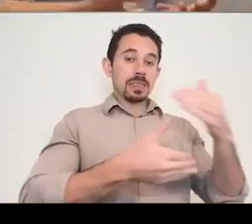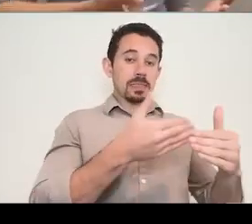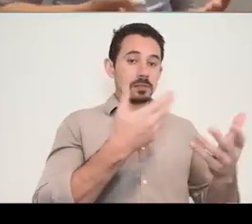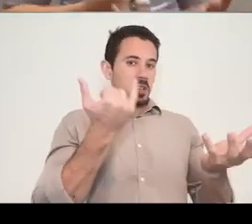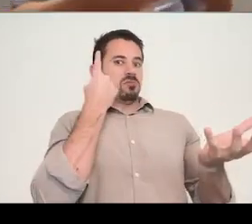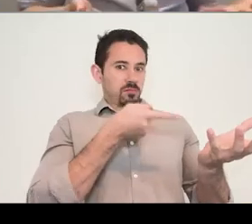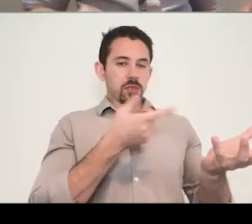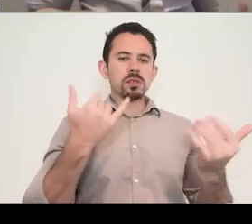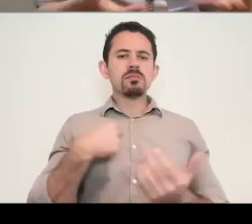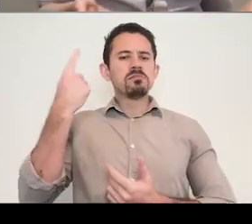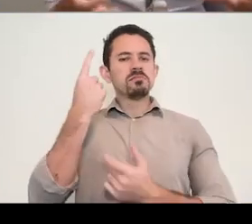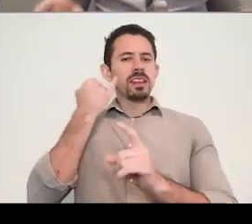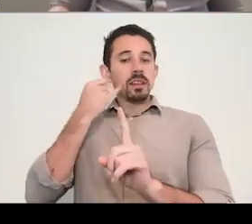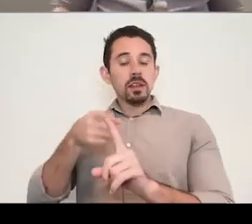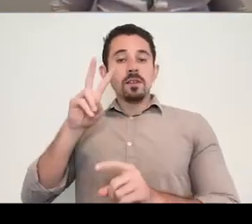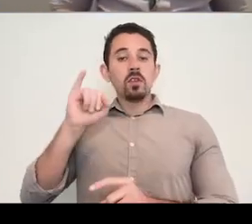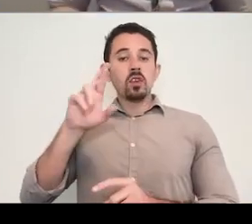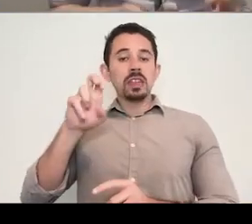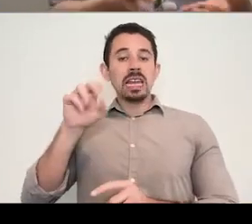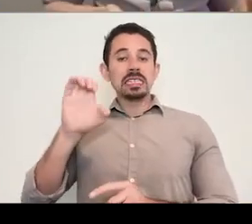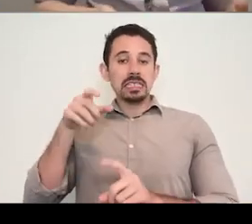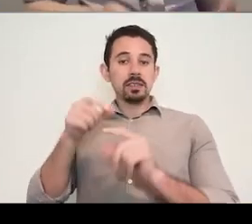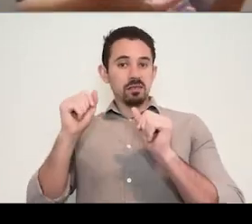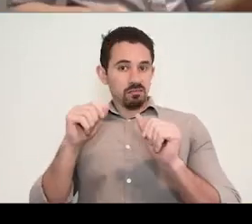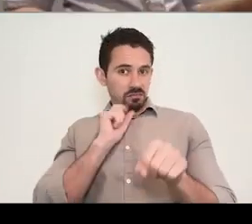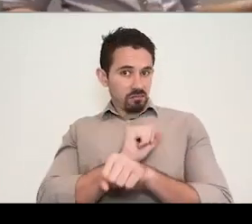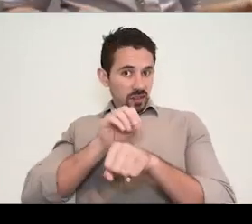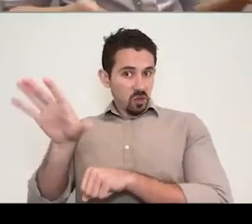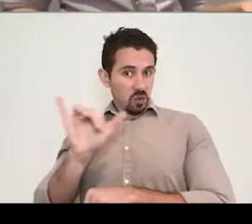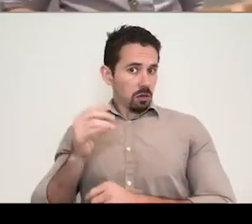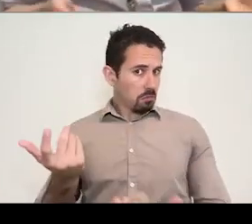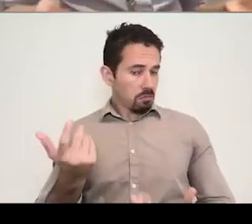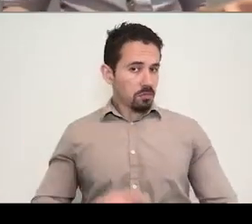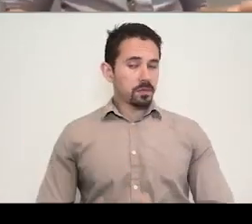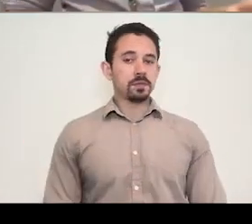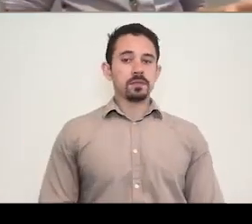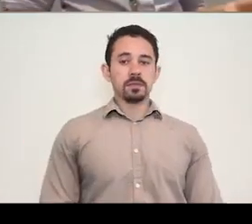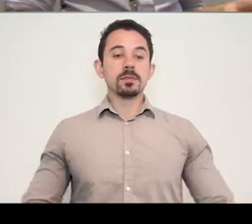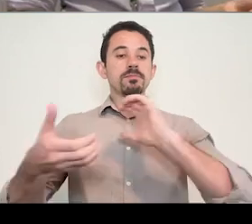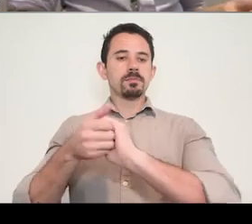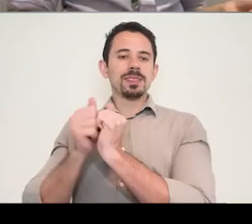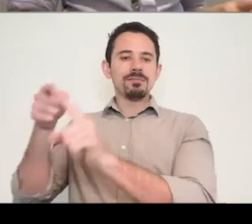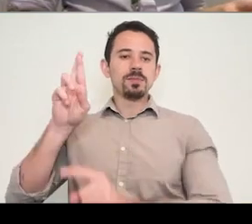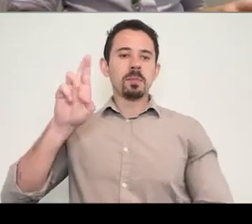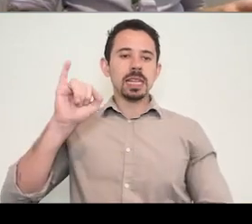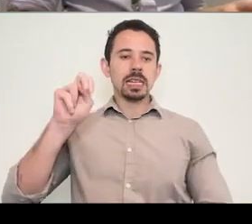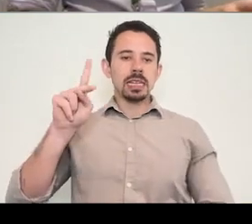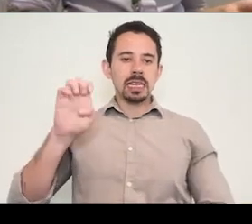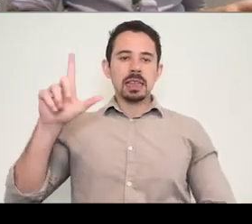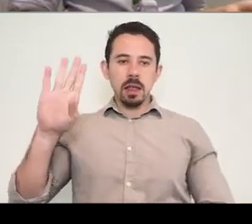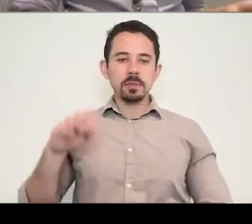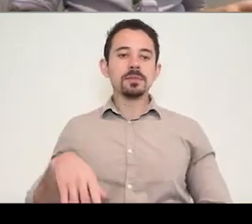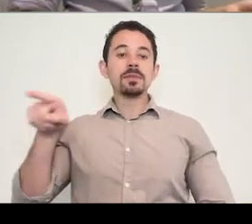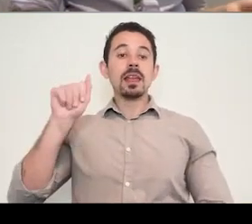influences biofilm biomechanics, we wondered if virulence would be affected as well.